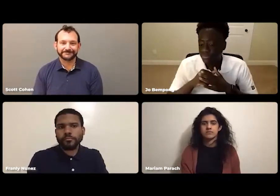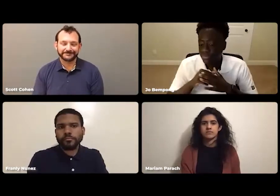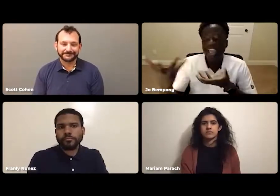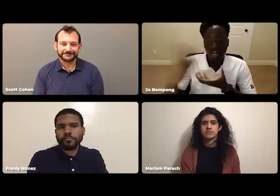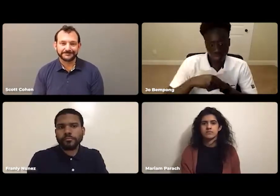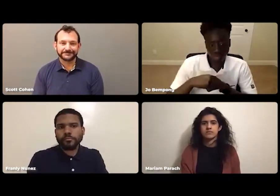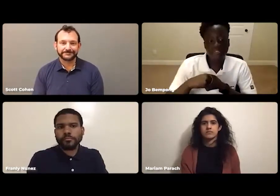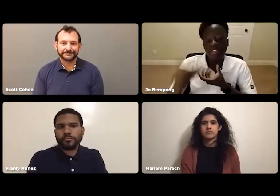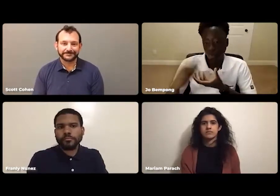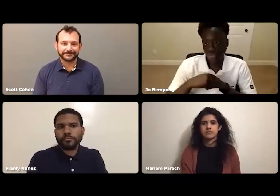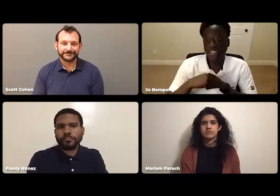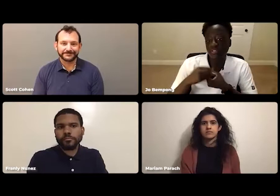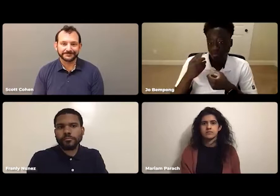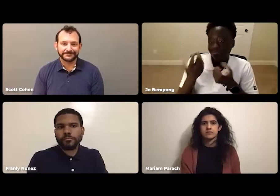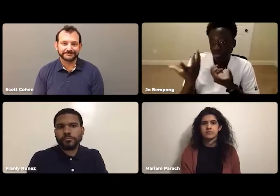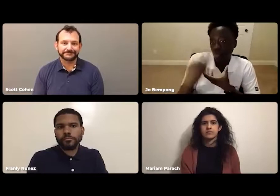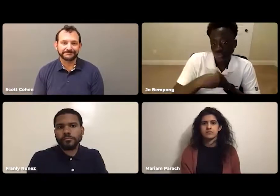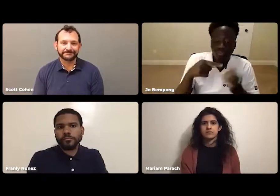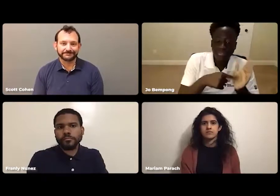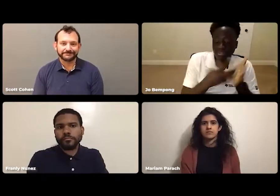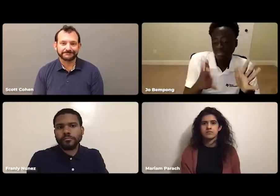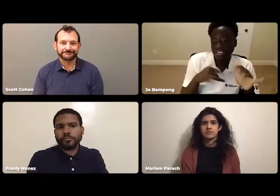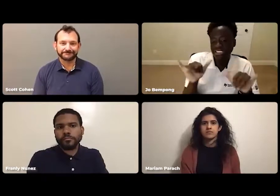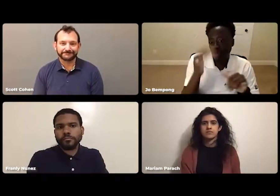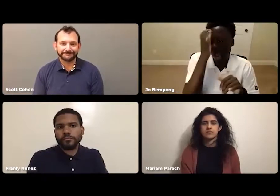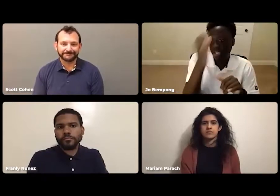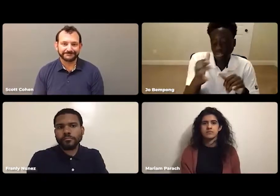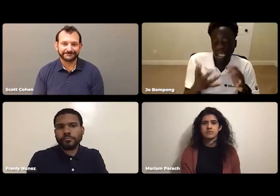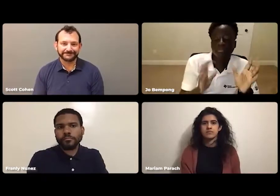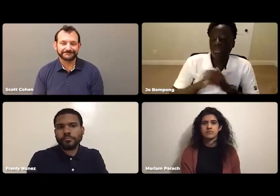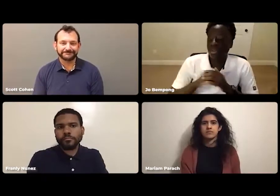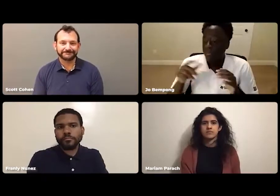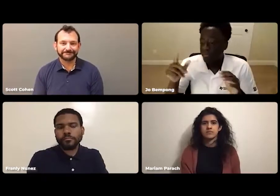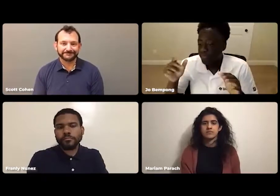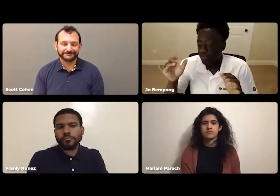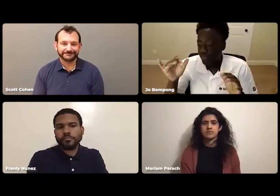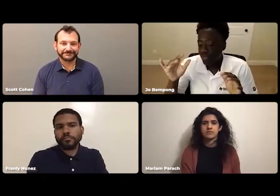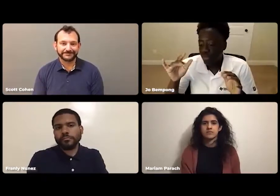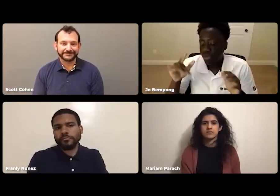Inclusiveness, representation, we've said.